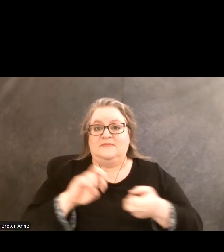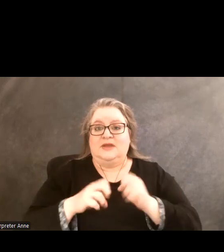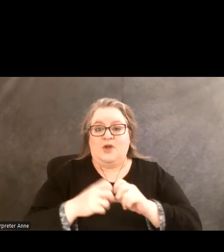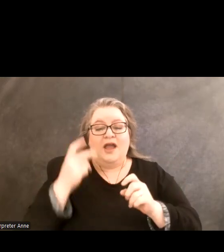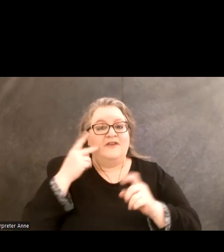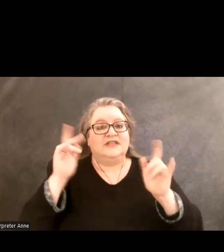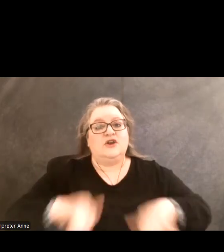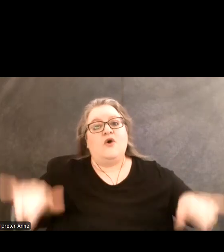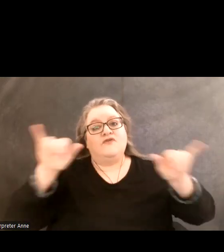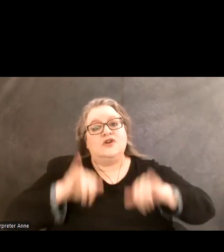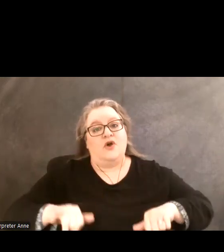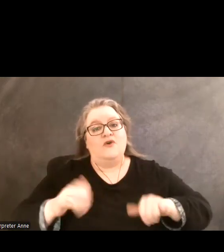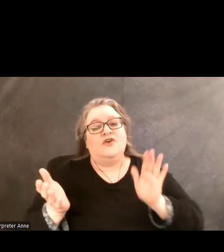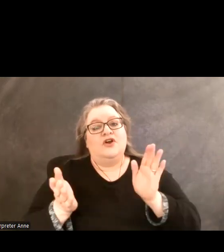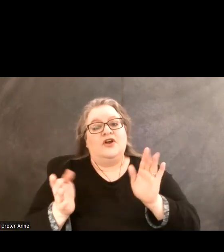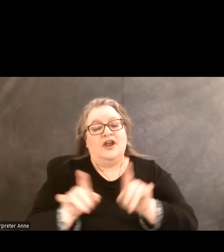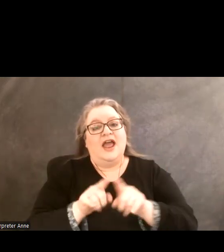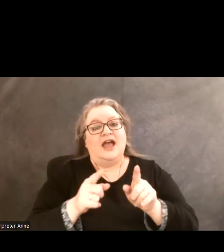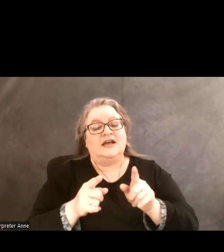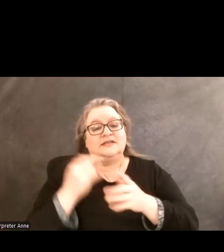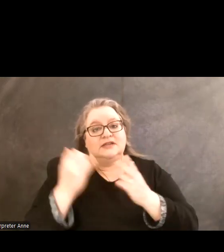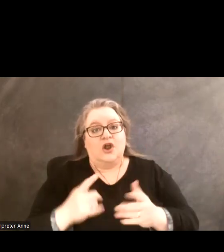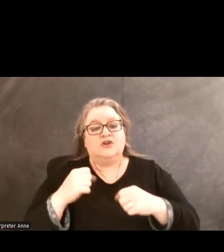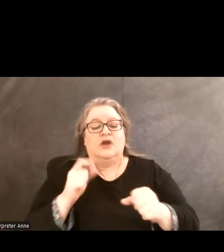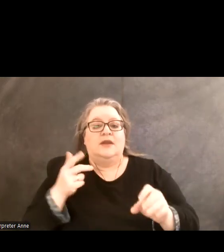as an artist trying to participate in the non-disabled